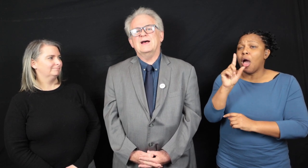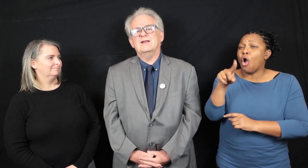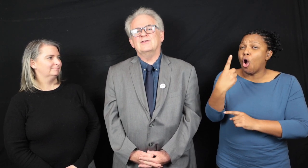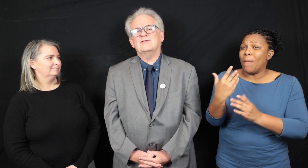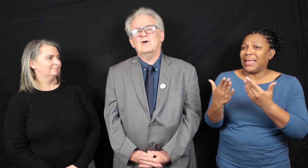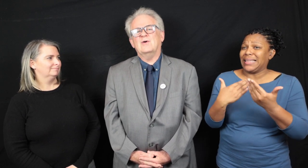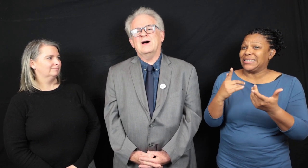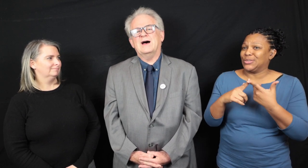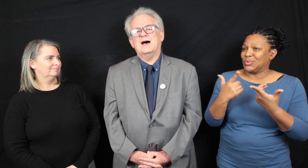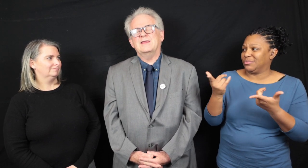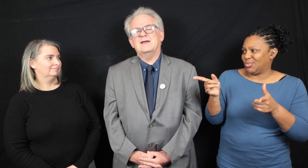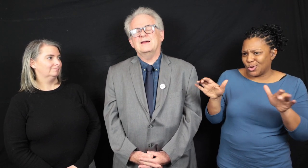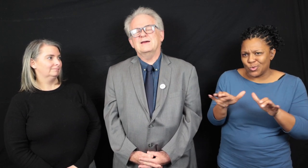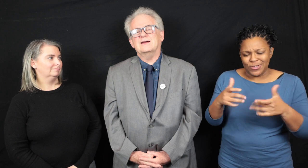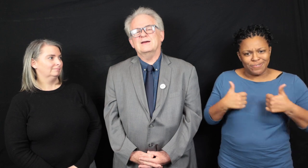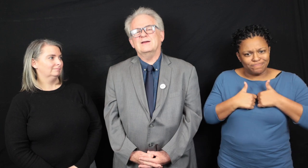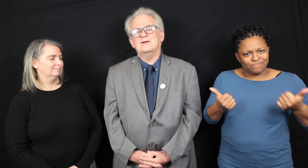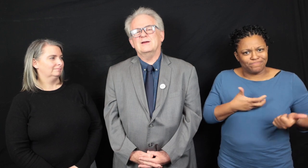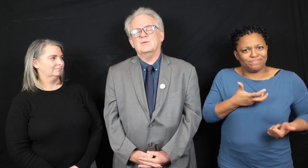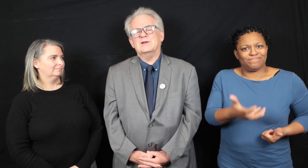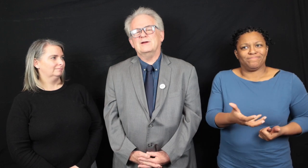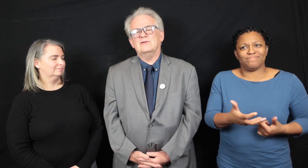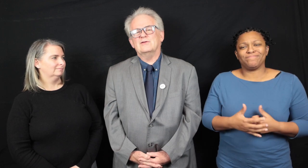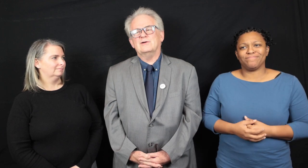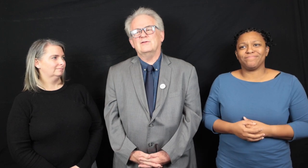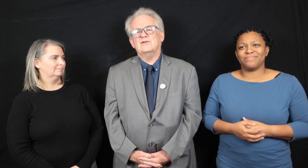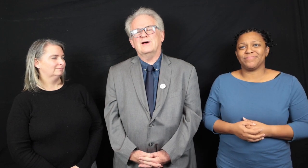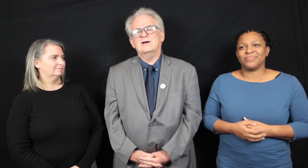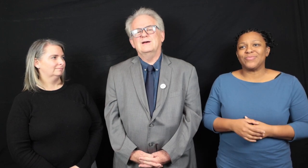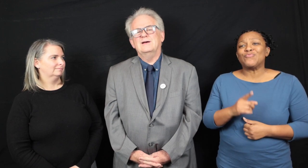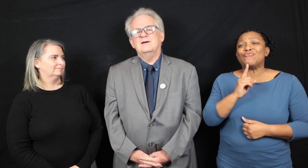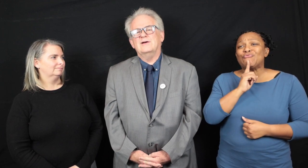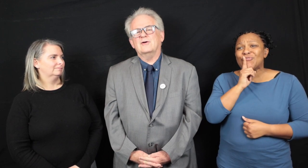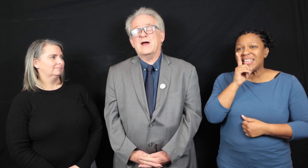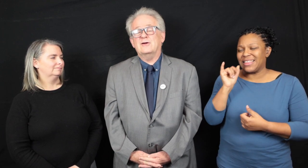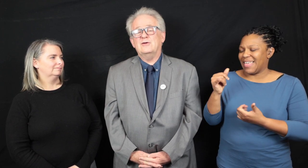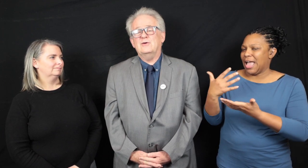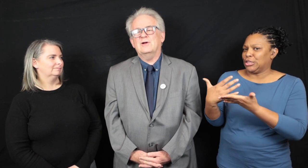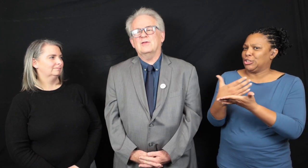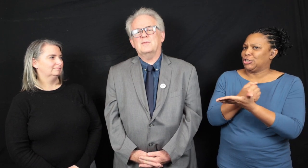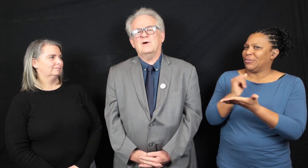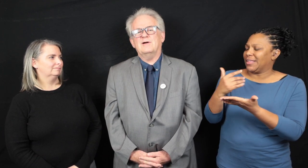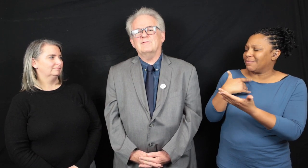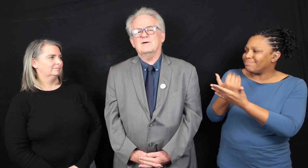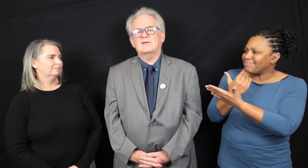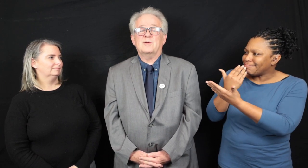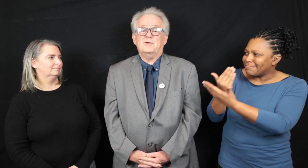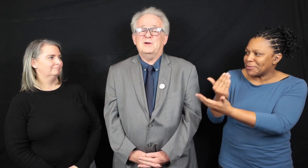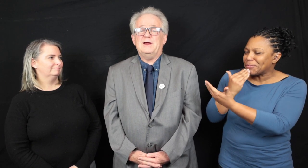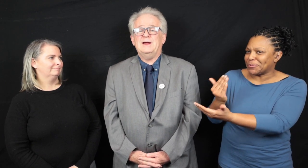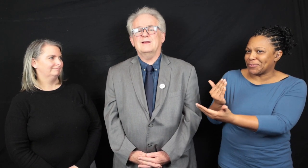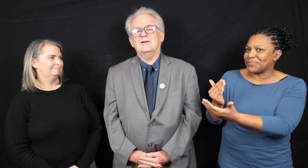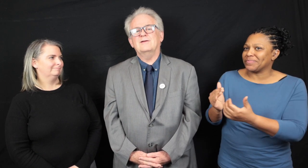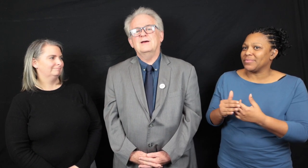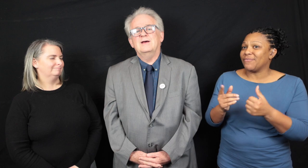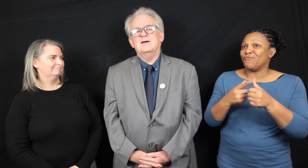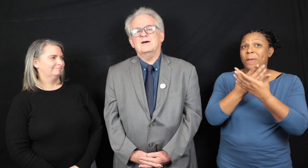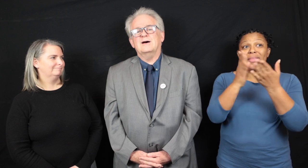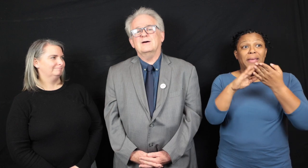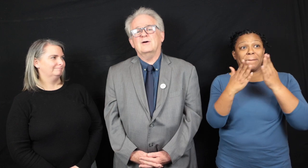easy to do and so I think it really deserves a gratitude on the part of the community and all